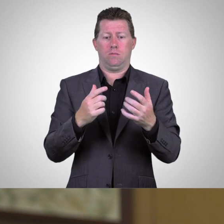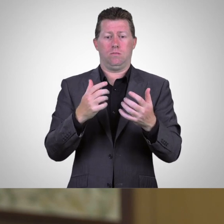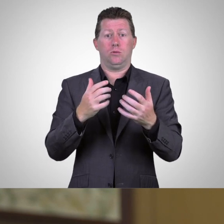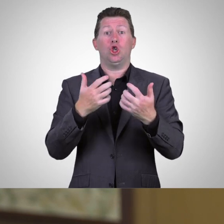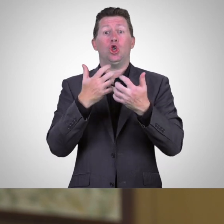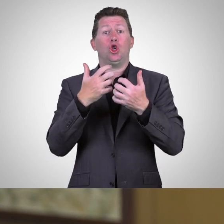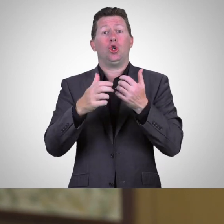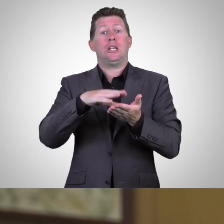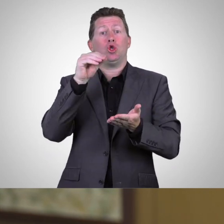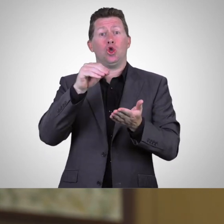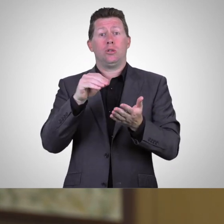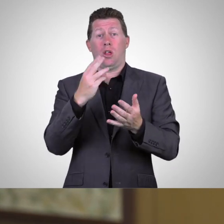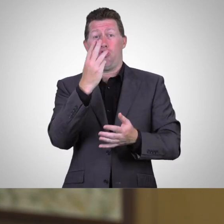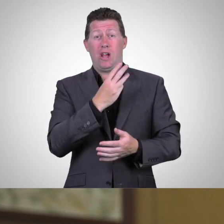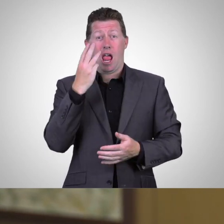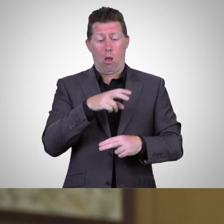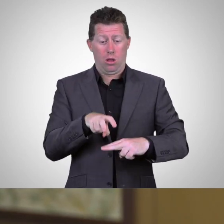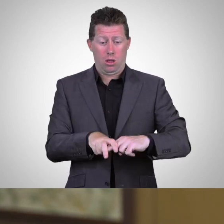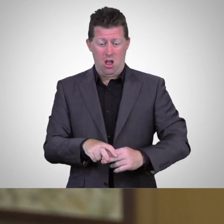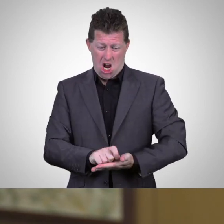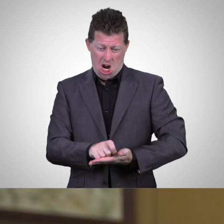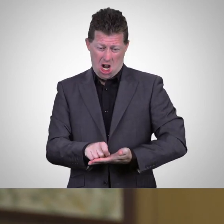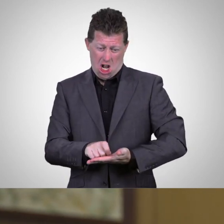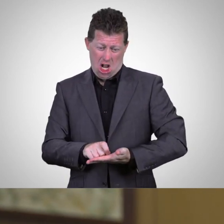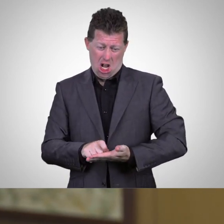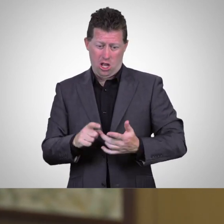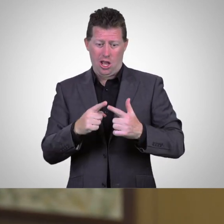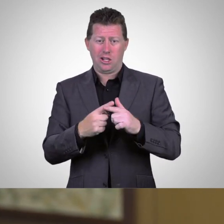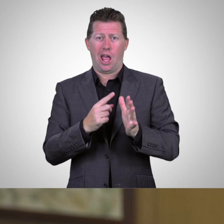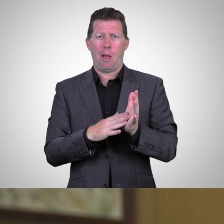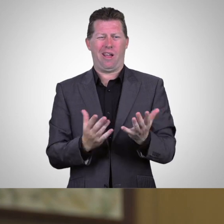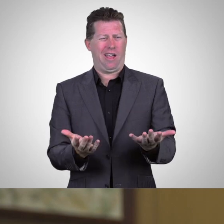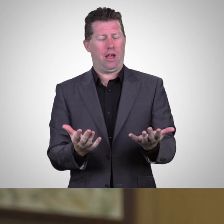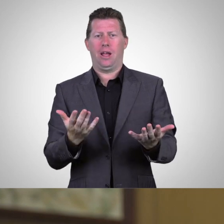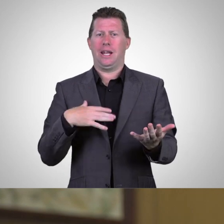bang something out like an essay. So we should be also thinking about the tools and equipment that